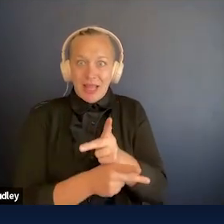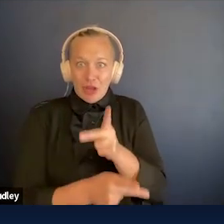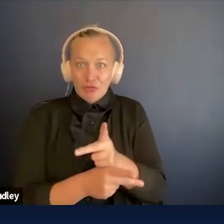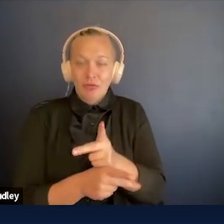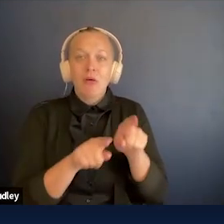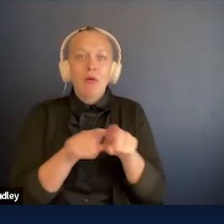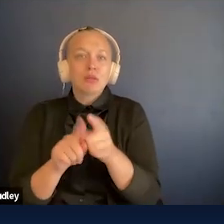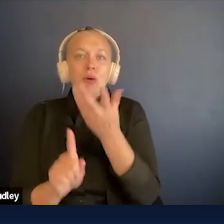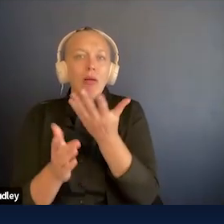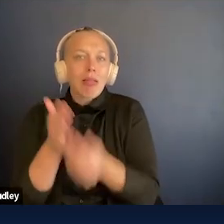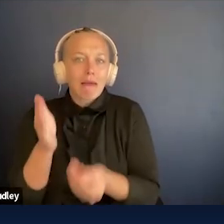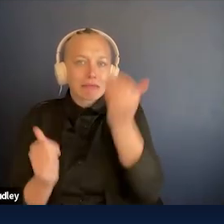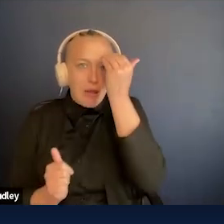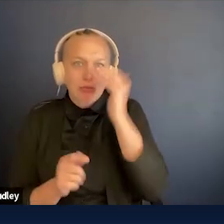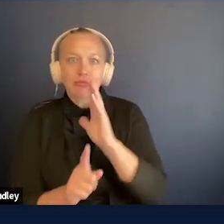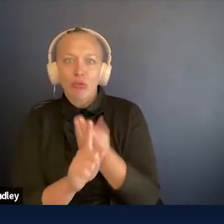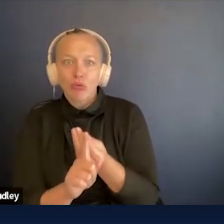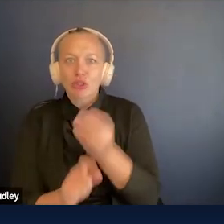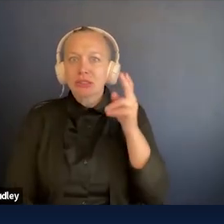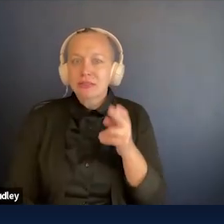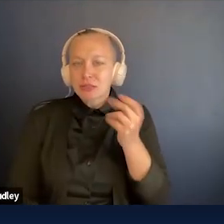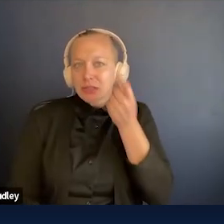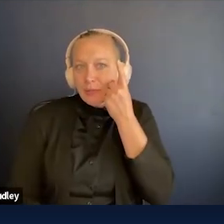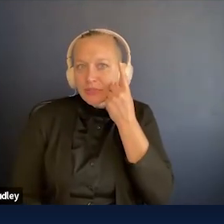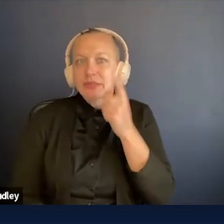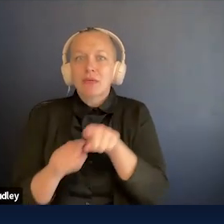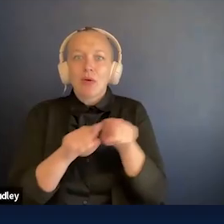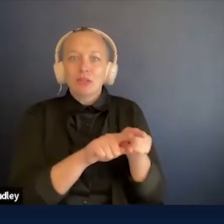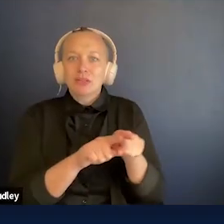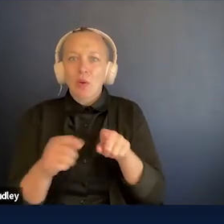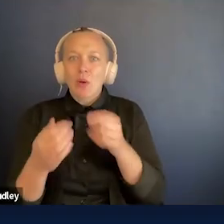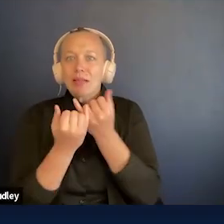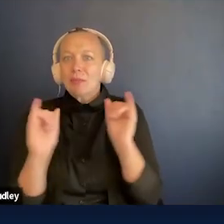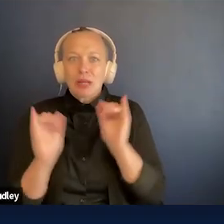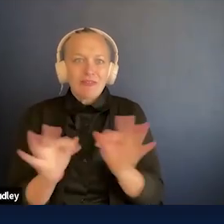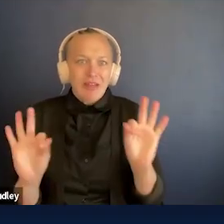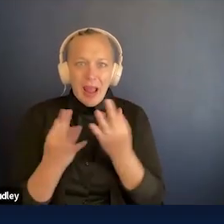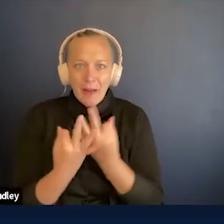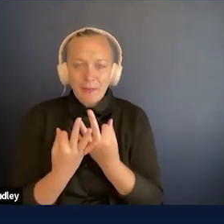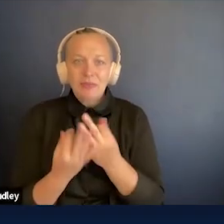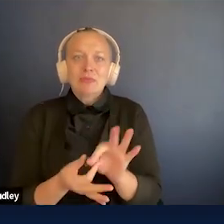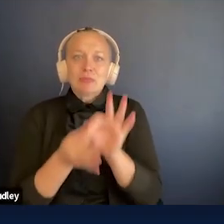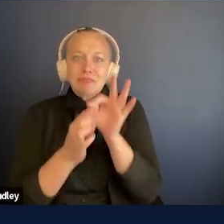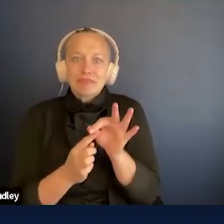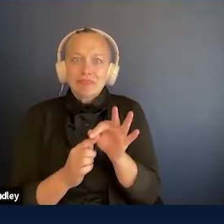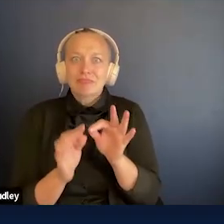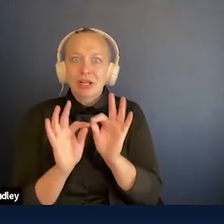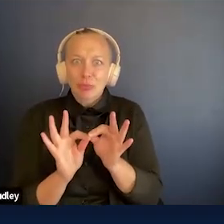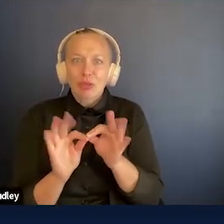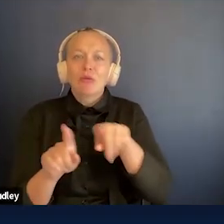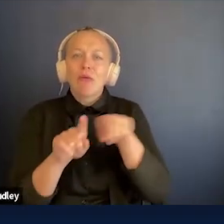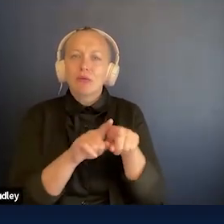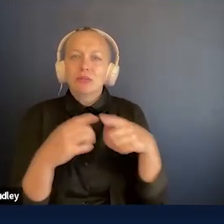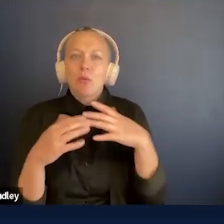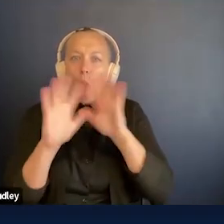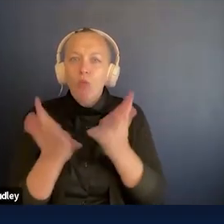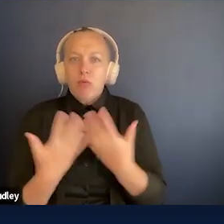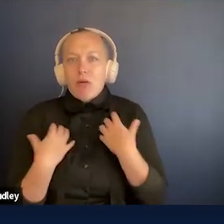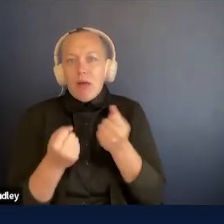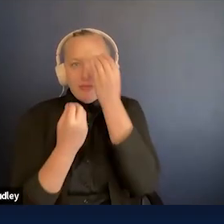Um, overall health information being inaccessible and in Excel, and plain language formats, and also a need for constant self-advocation just to secure basic accommodations.